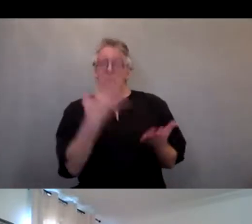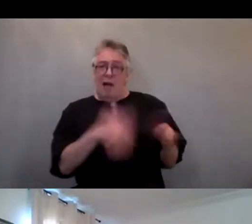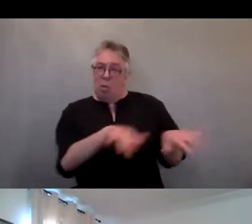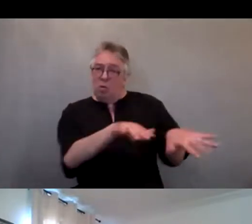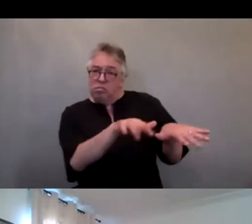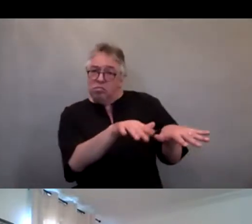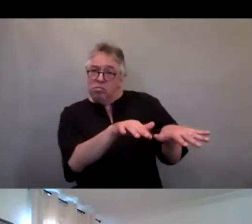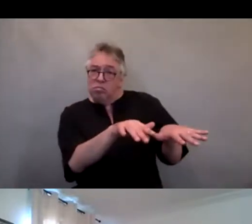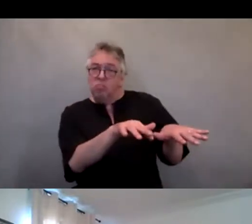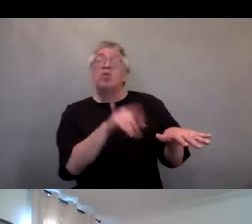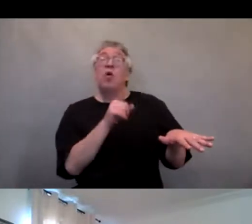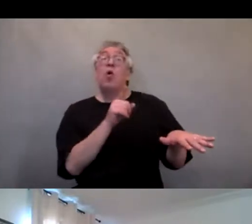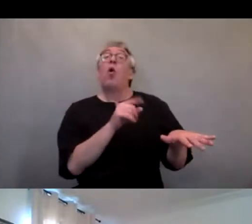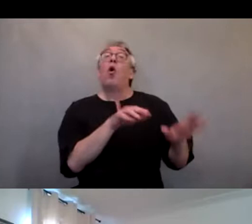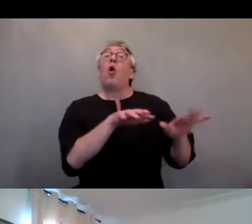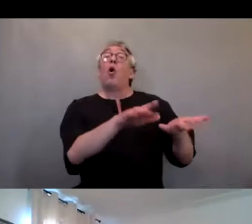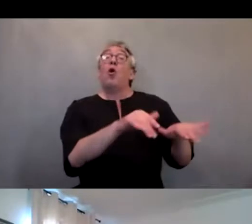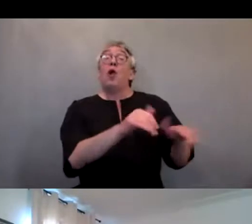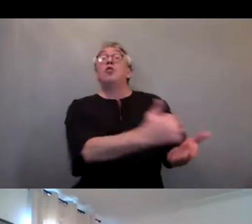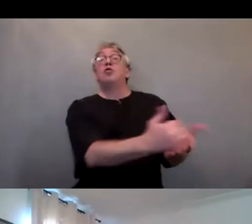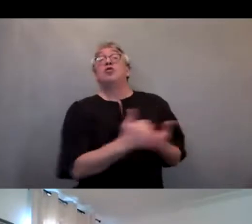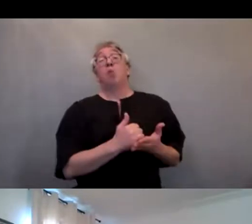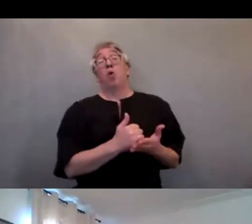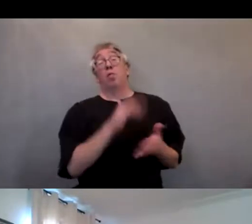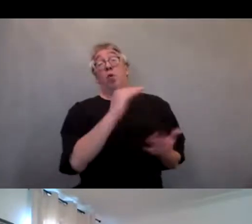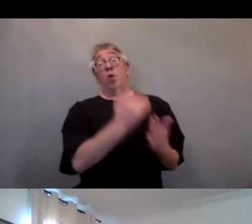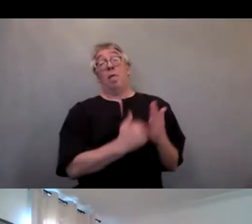. I haven't heard of it. I'm getting some feedback from people who are